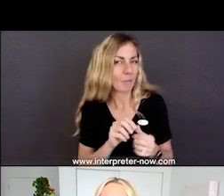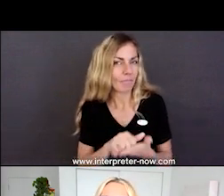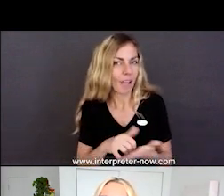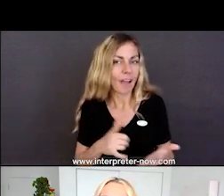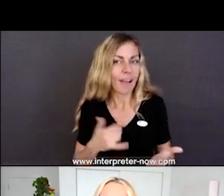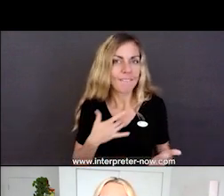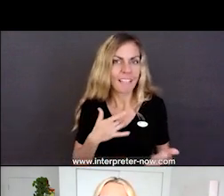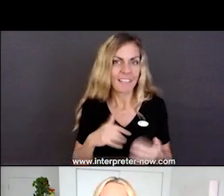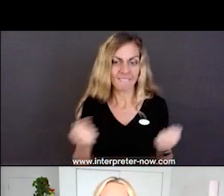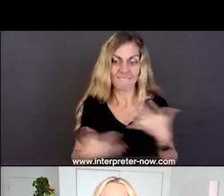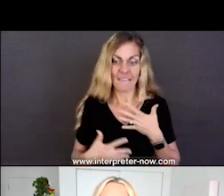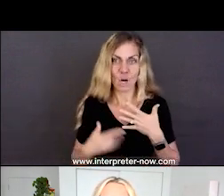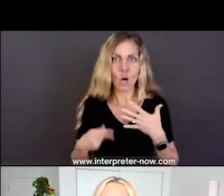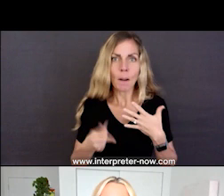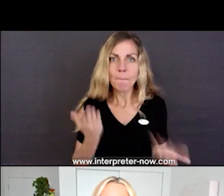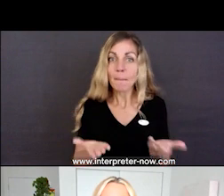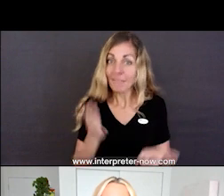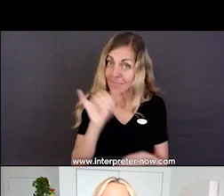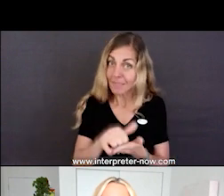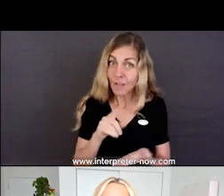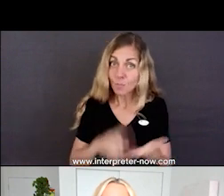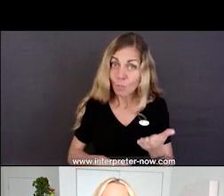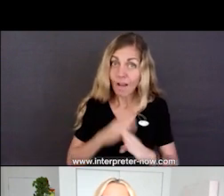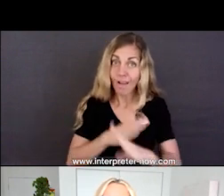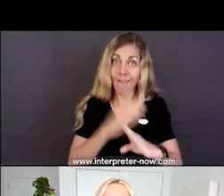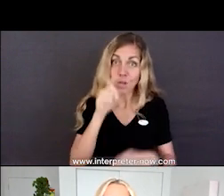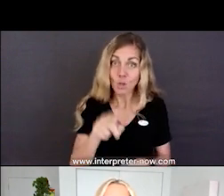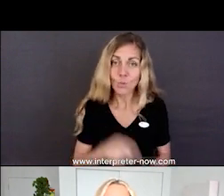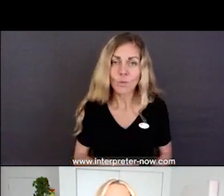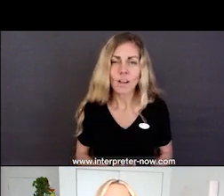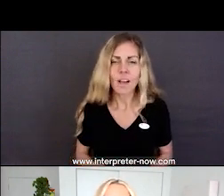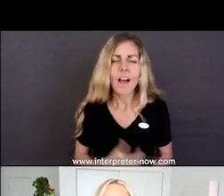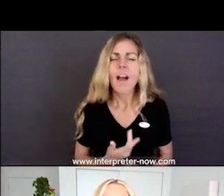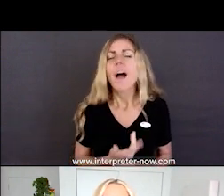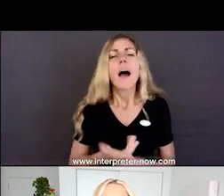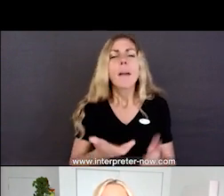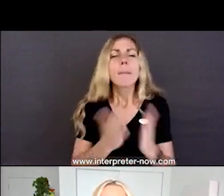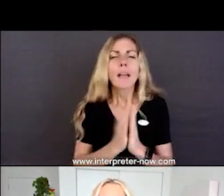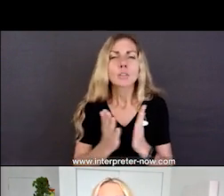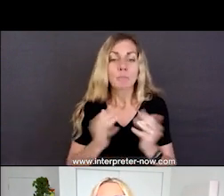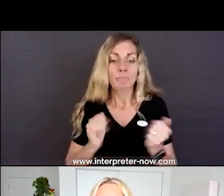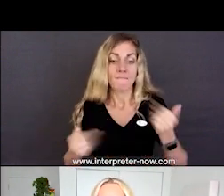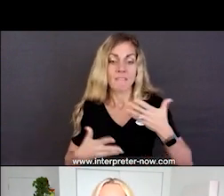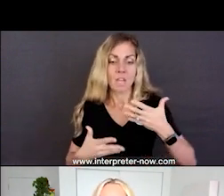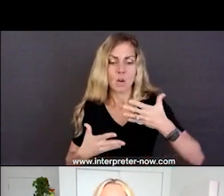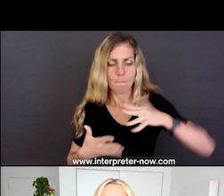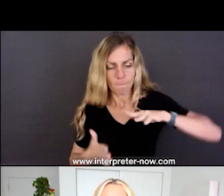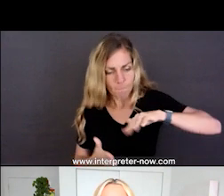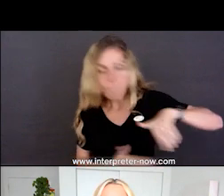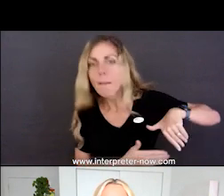Is that fear getting into the way for you? I want to ask you to move past that fear.